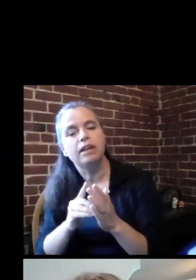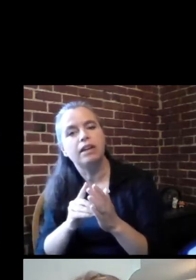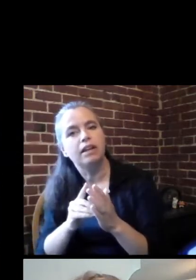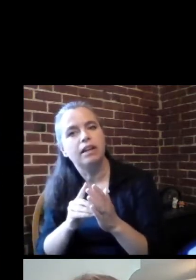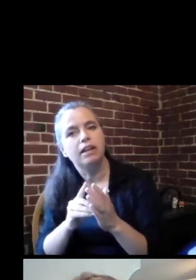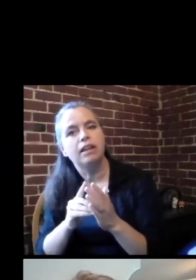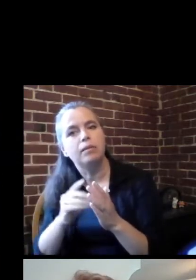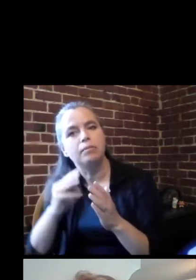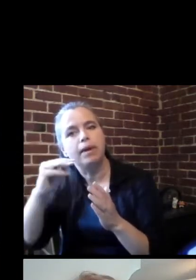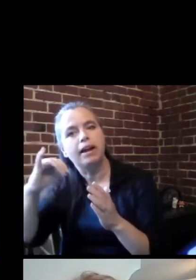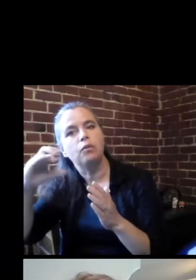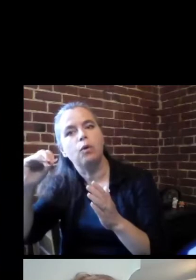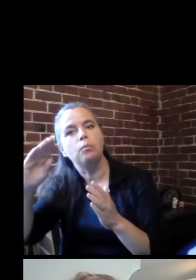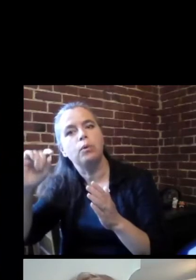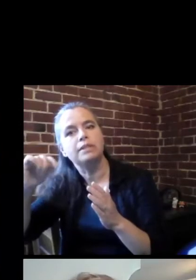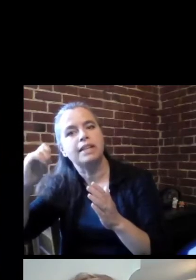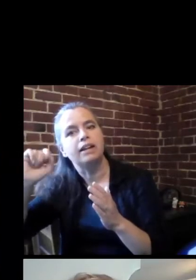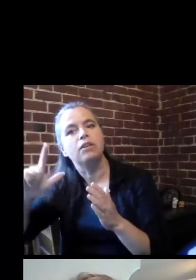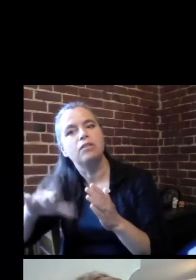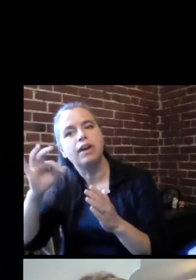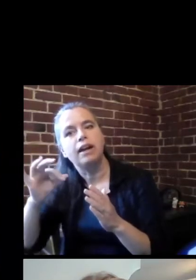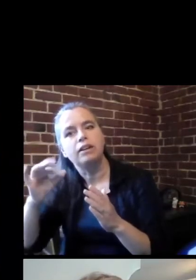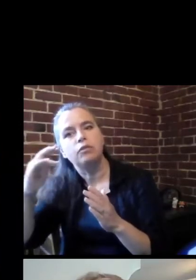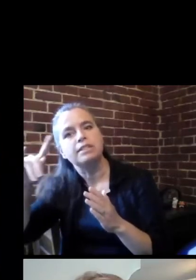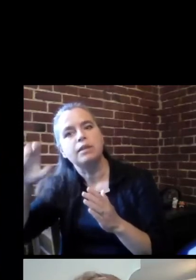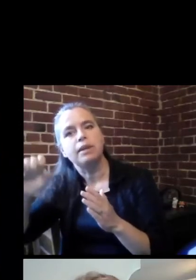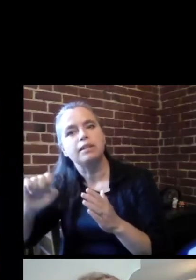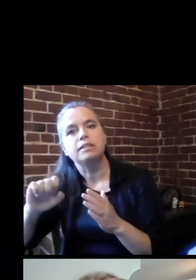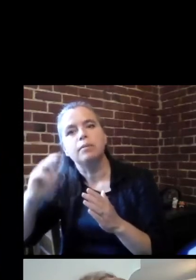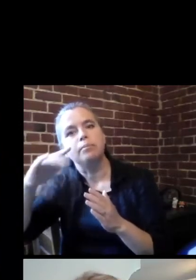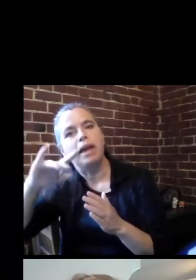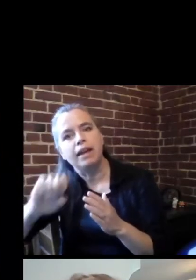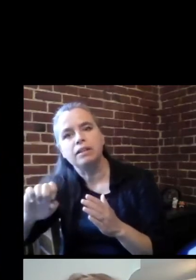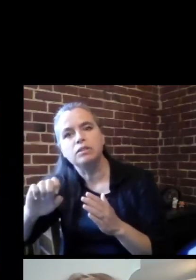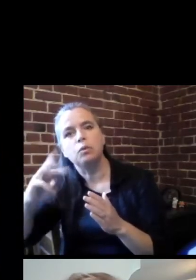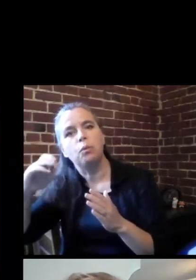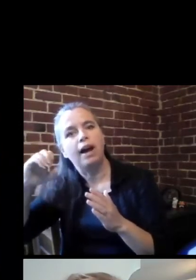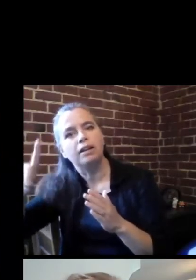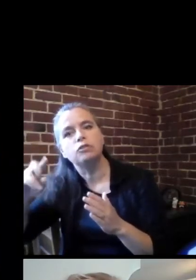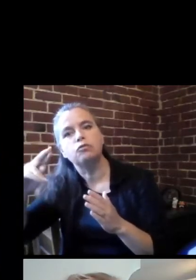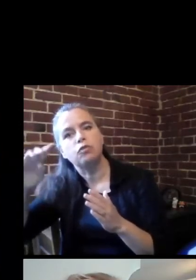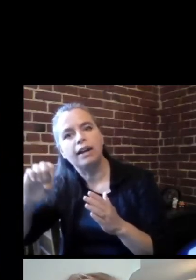So, like I said, maize, wild rice, squash, beans. They produce microbotanicals that we can identify.